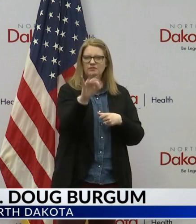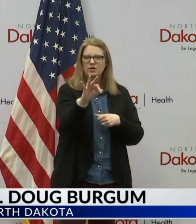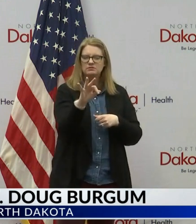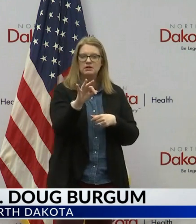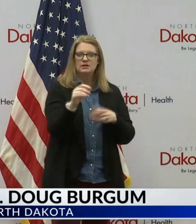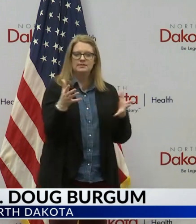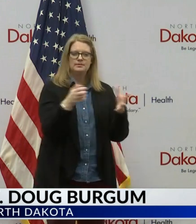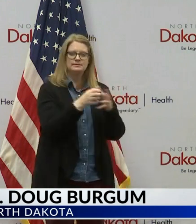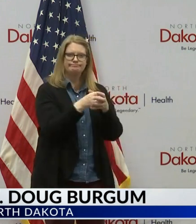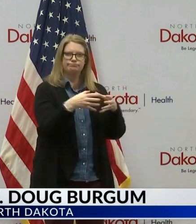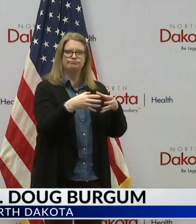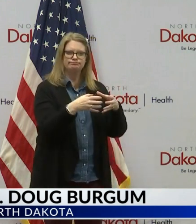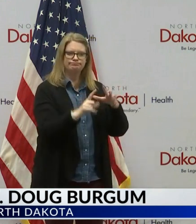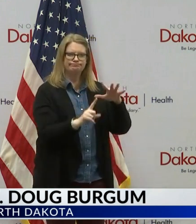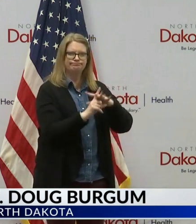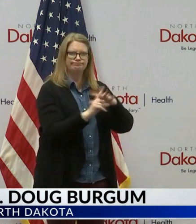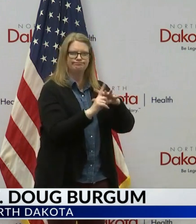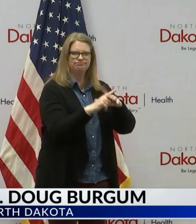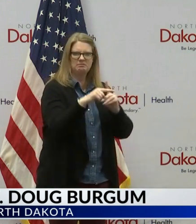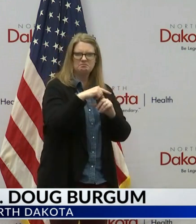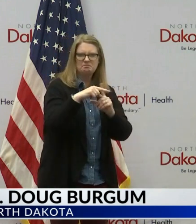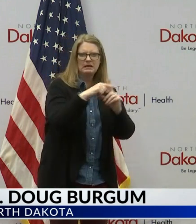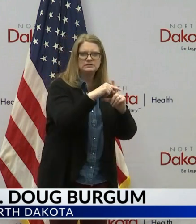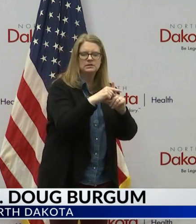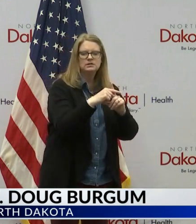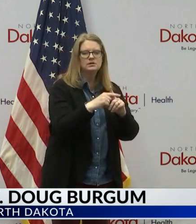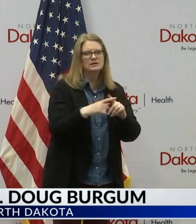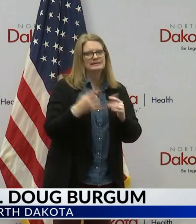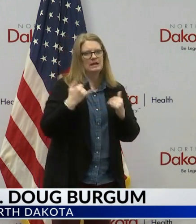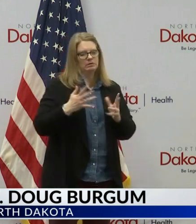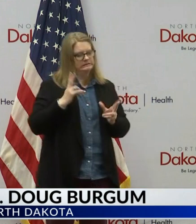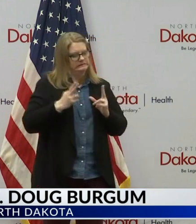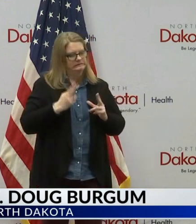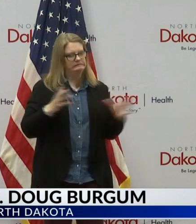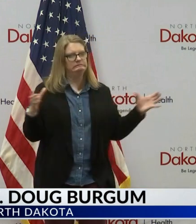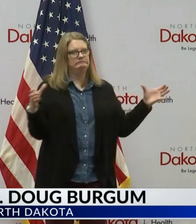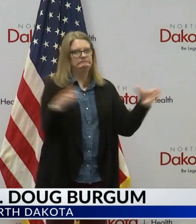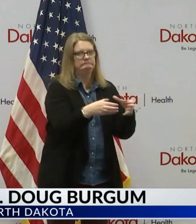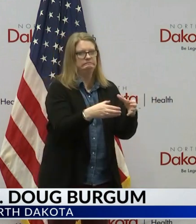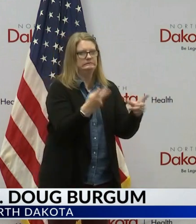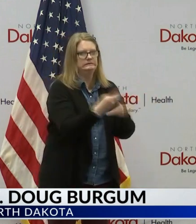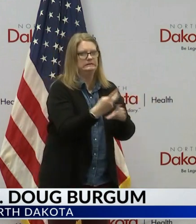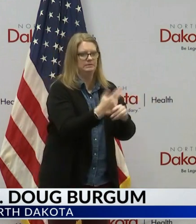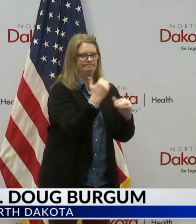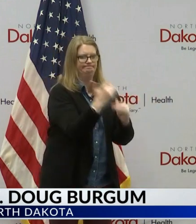EVENT THAT RELATES TO THE LM PLANT IN GRAND FORKS WHERE WE HAD A SMALL OUTBREAK THERE THAT